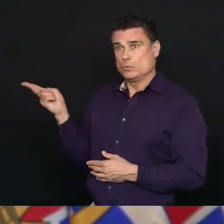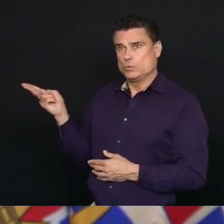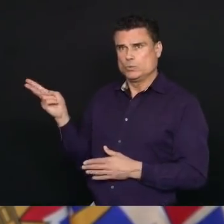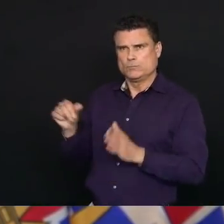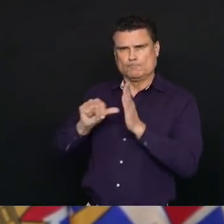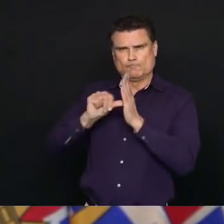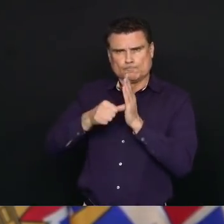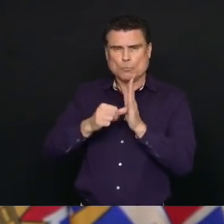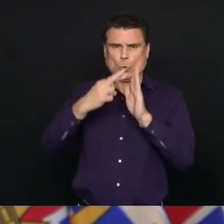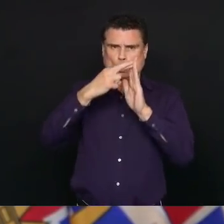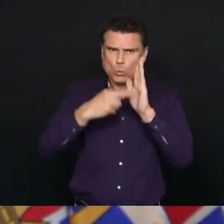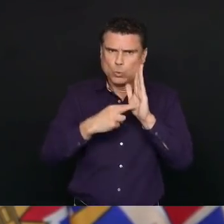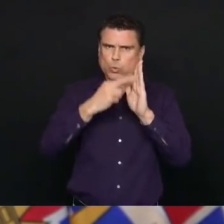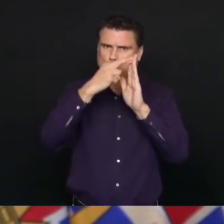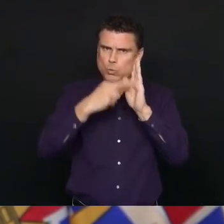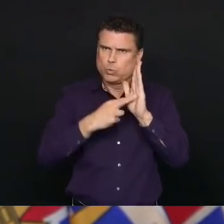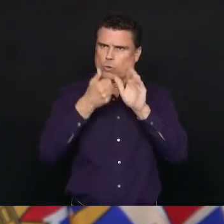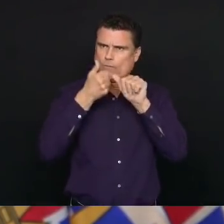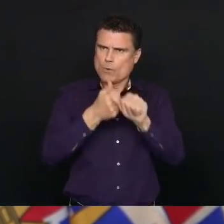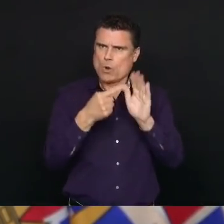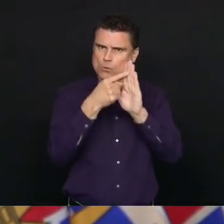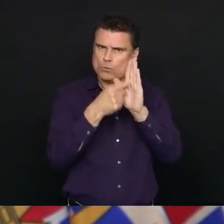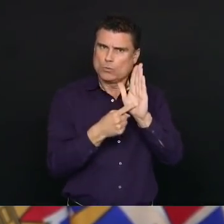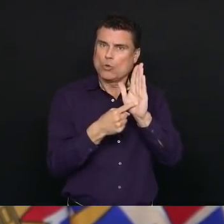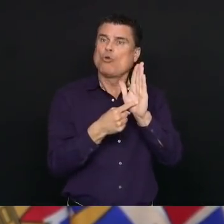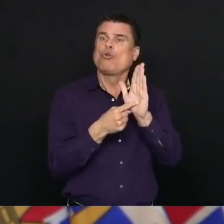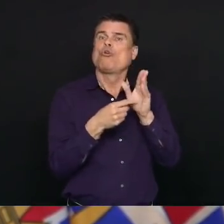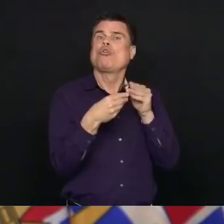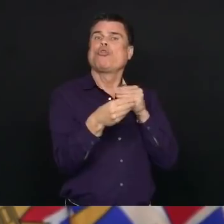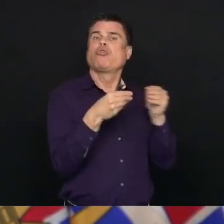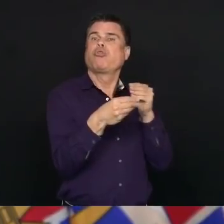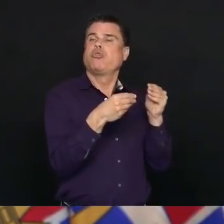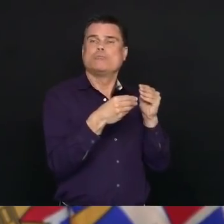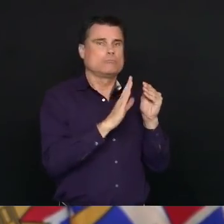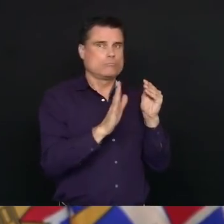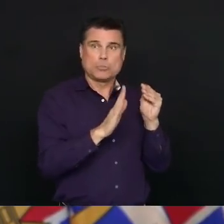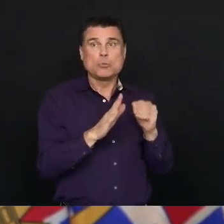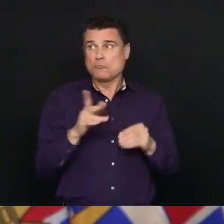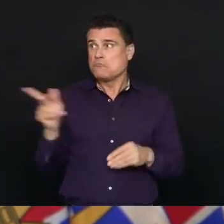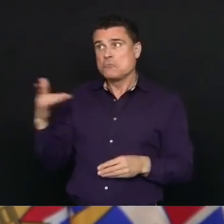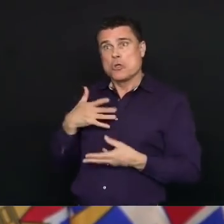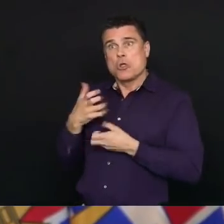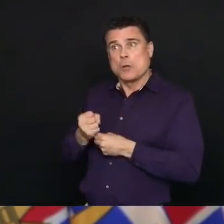bend the curve and not the rules. How confident are you that the messages come through to people.